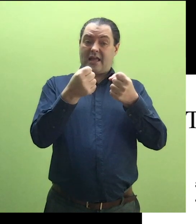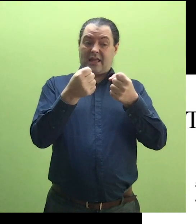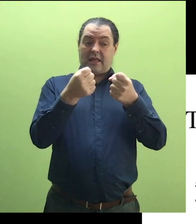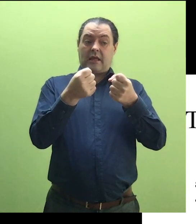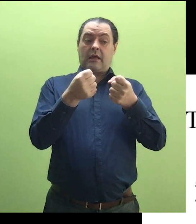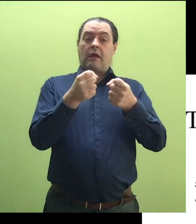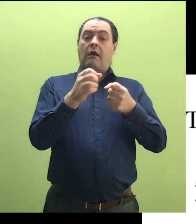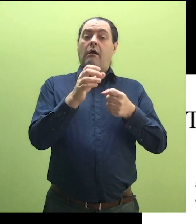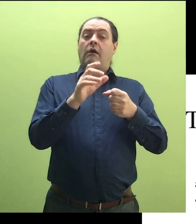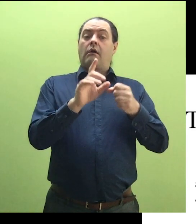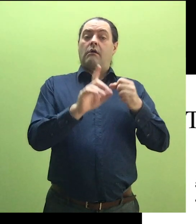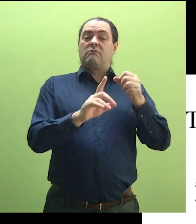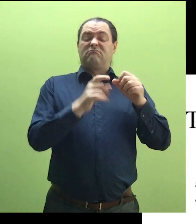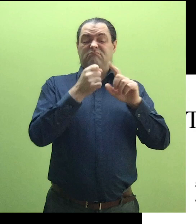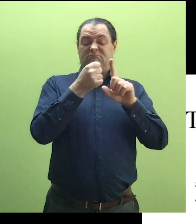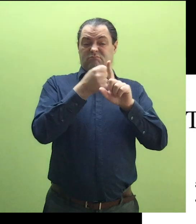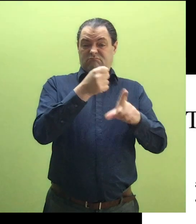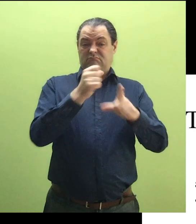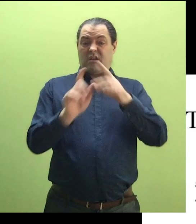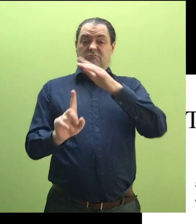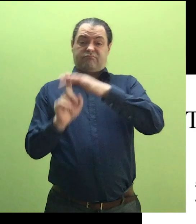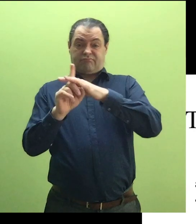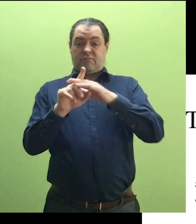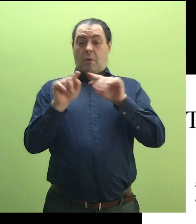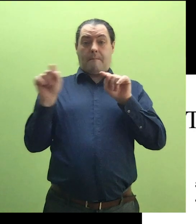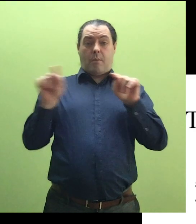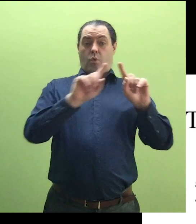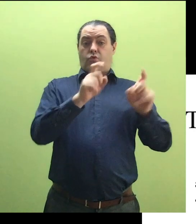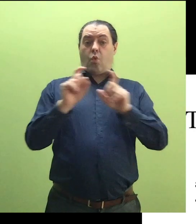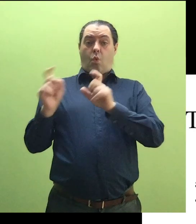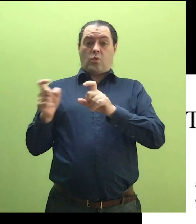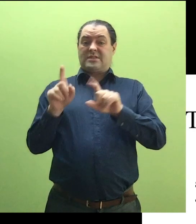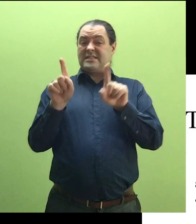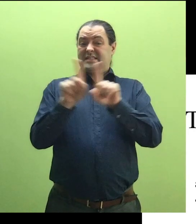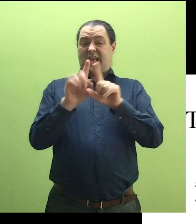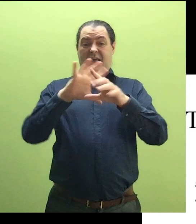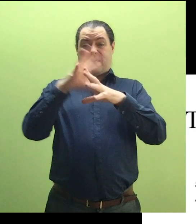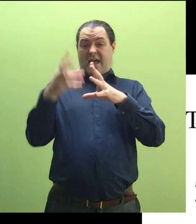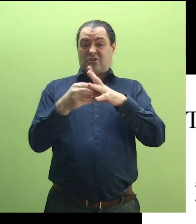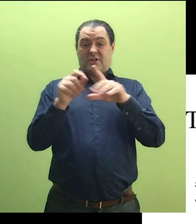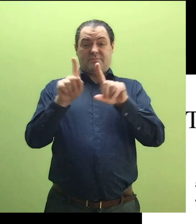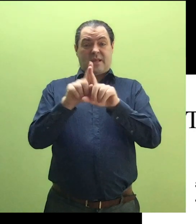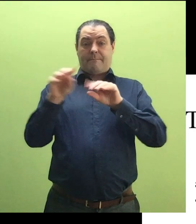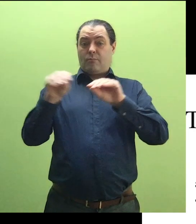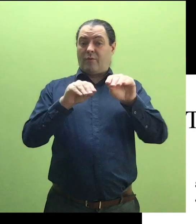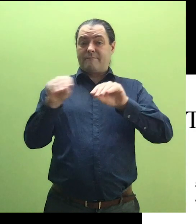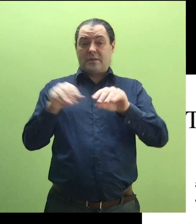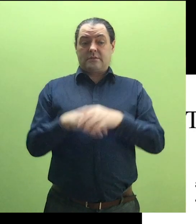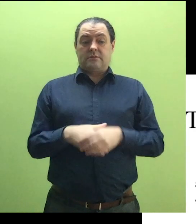and inchoative clause has the same handshape and movement. We must note that some labile verbs and sign languages might have